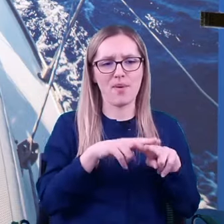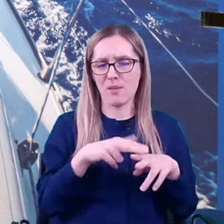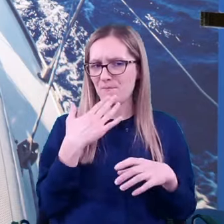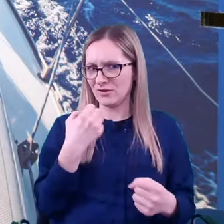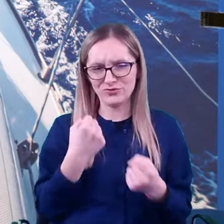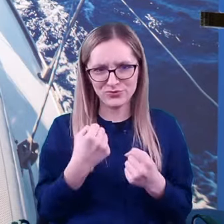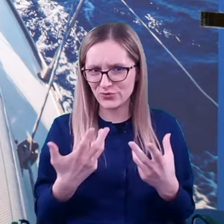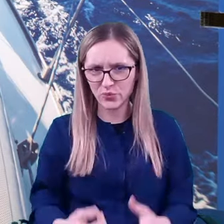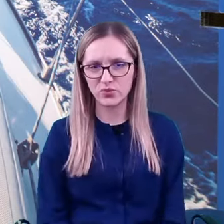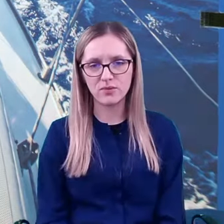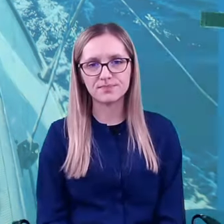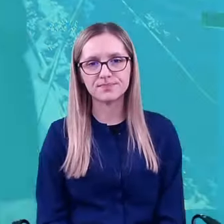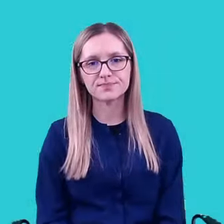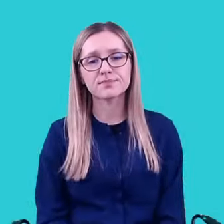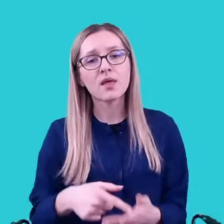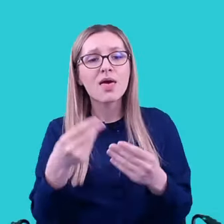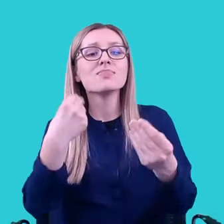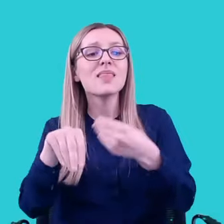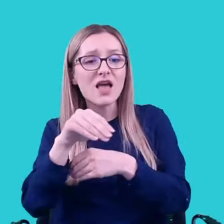In the traditional way, we just put it in cylinders